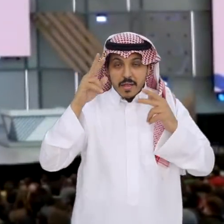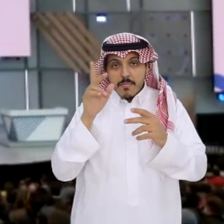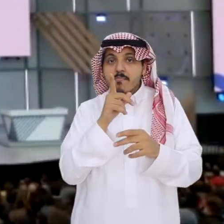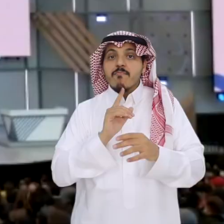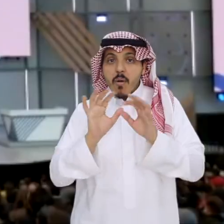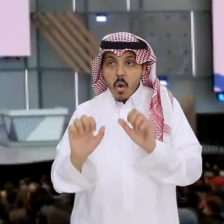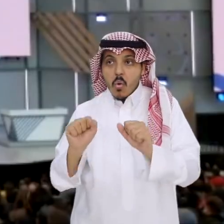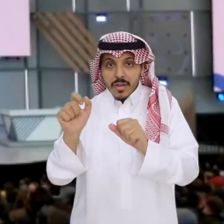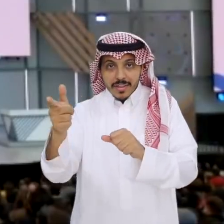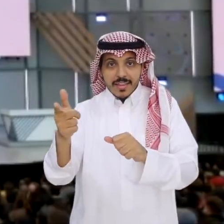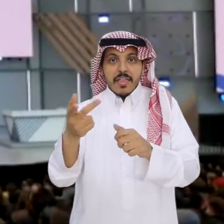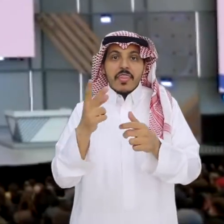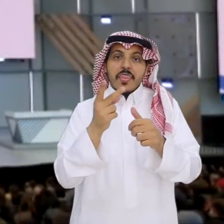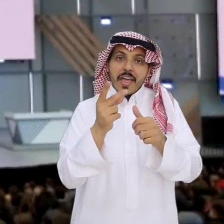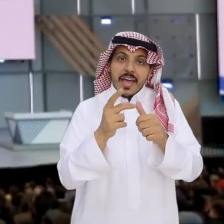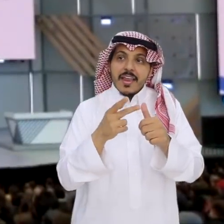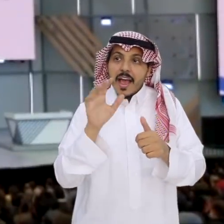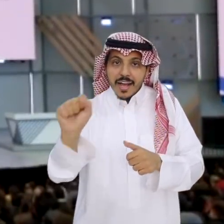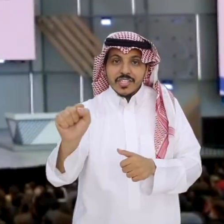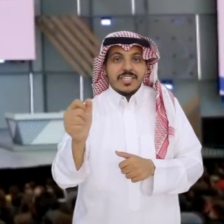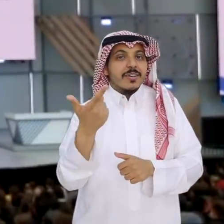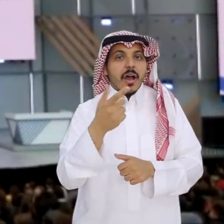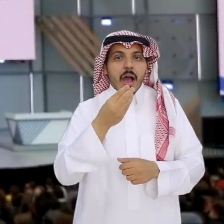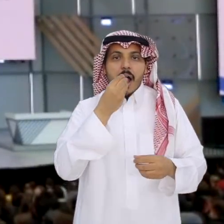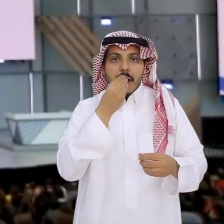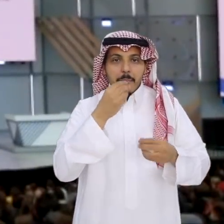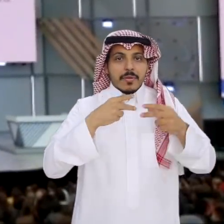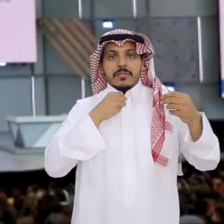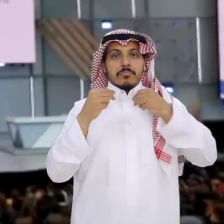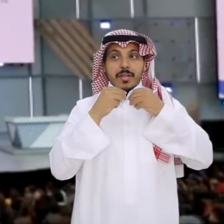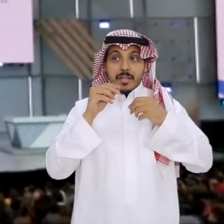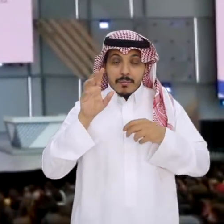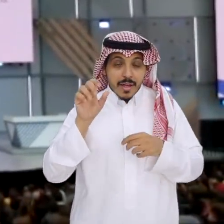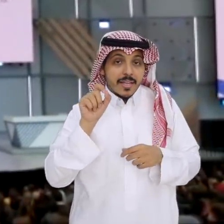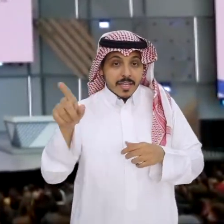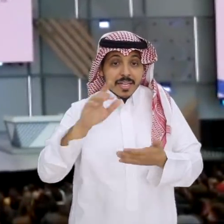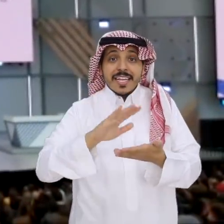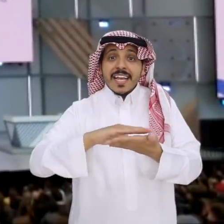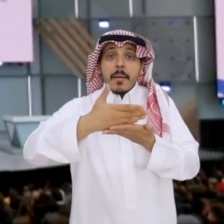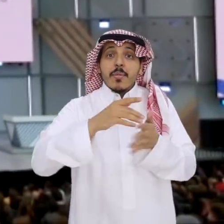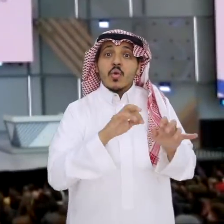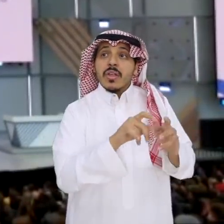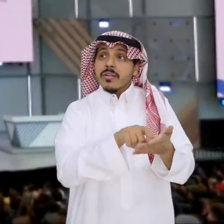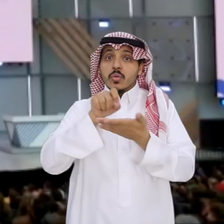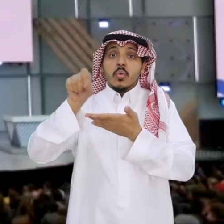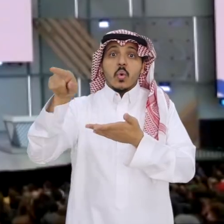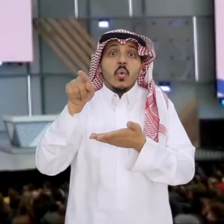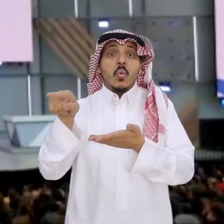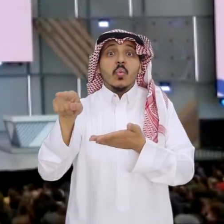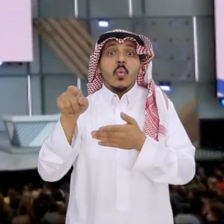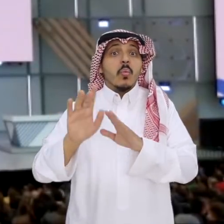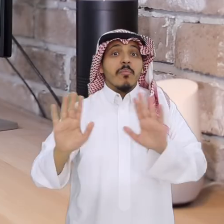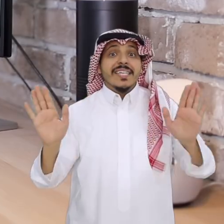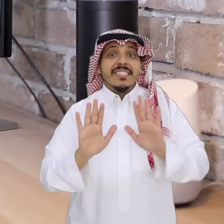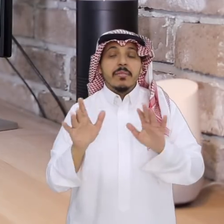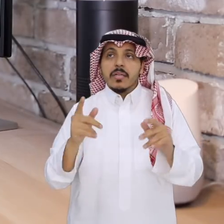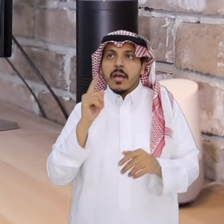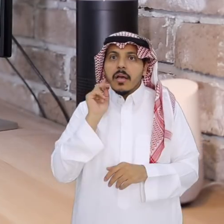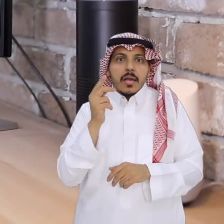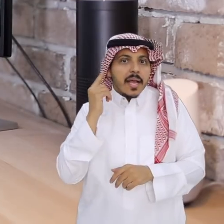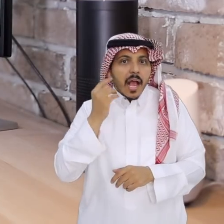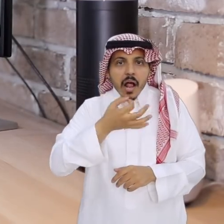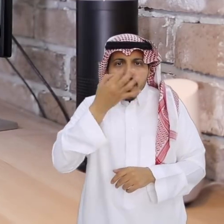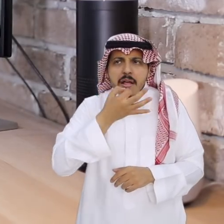These phone calls were made by AI! It is called Duplex by Google.